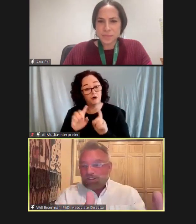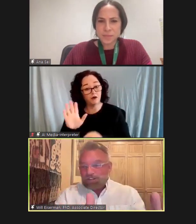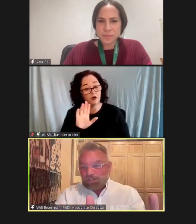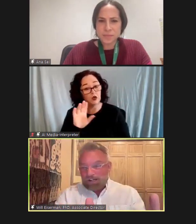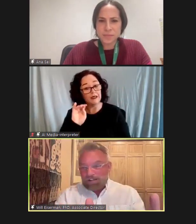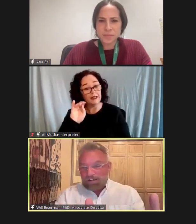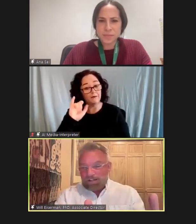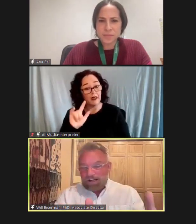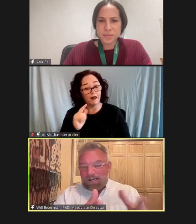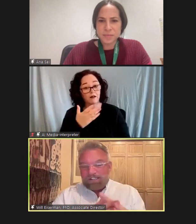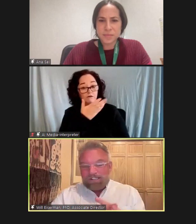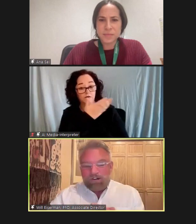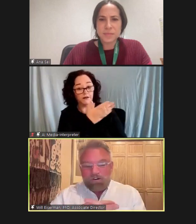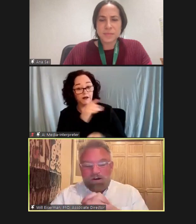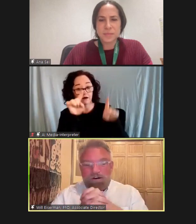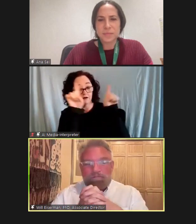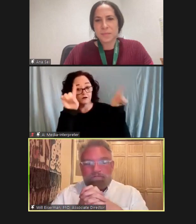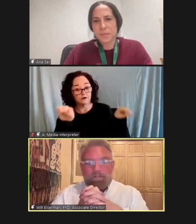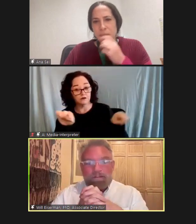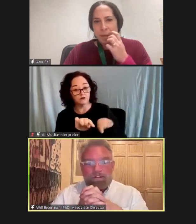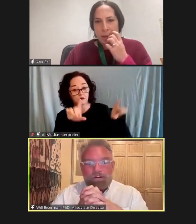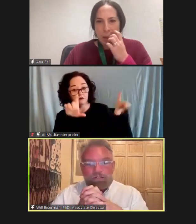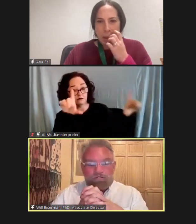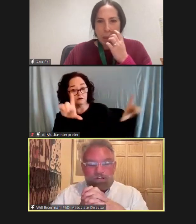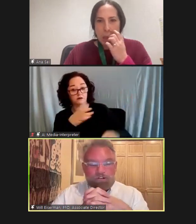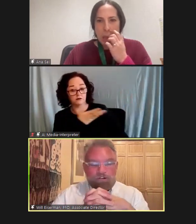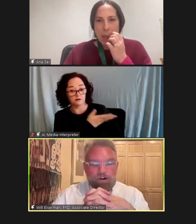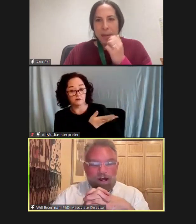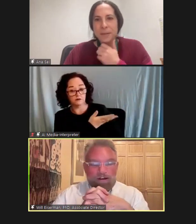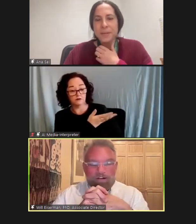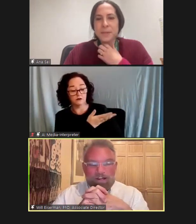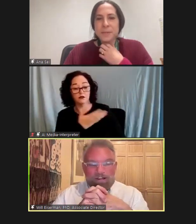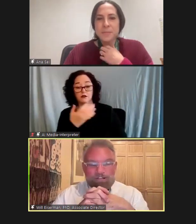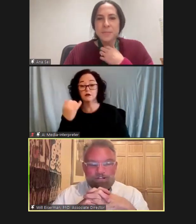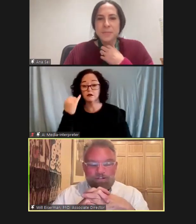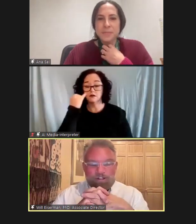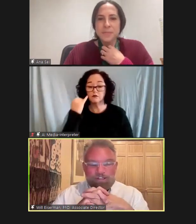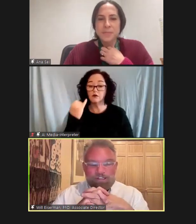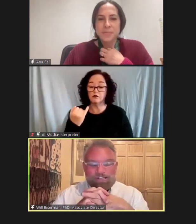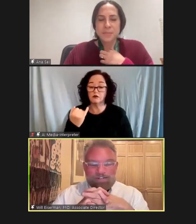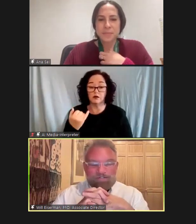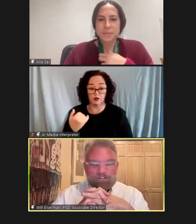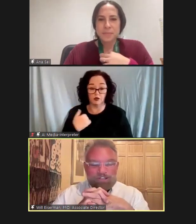screen so um those of you who have